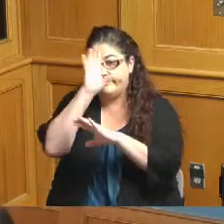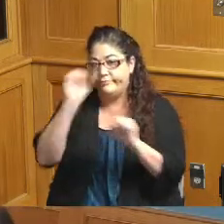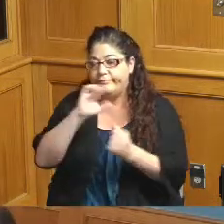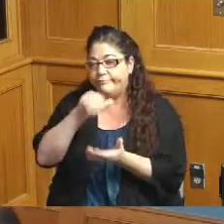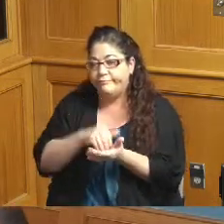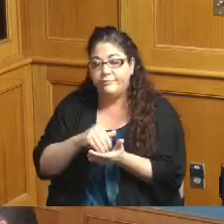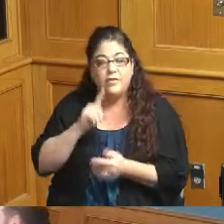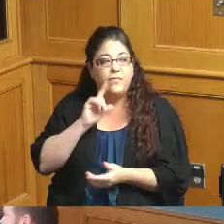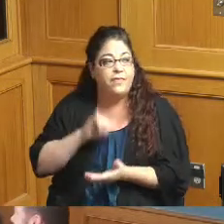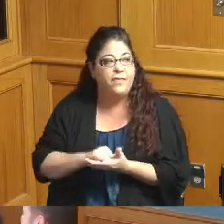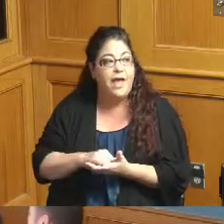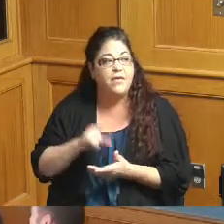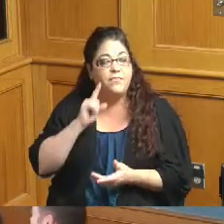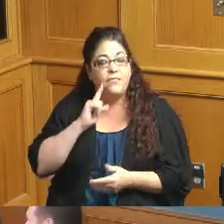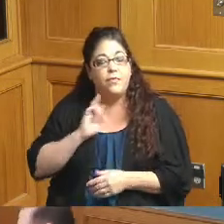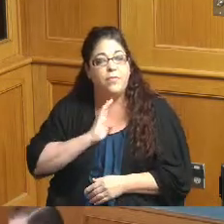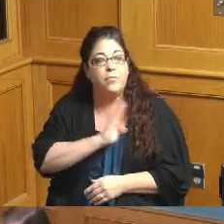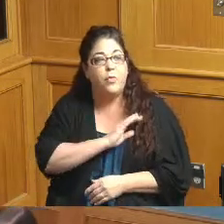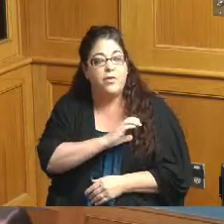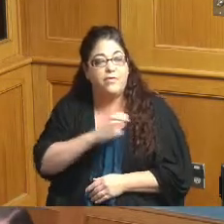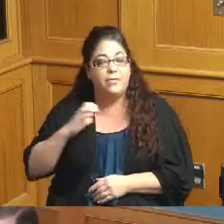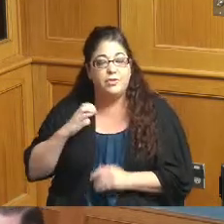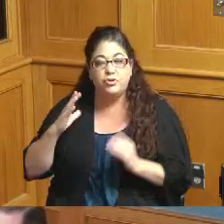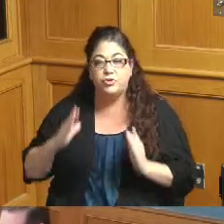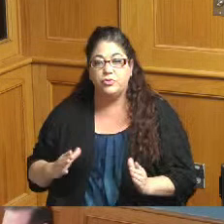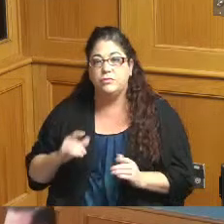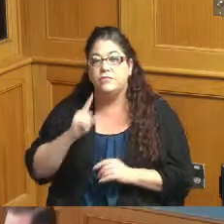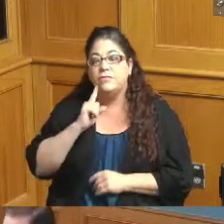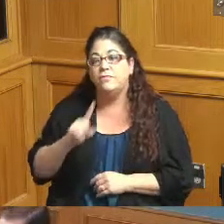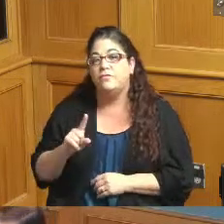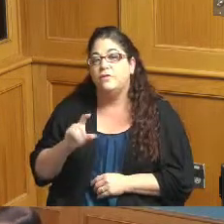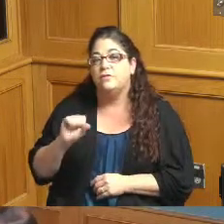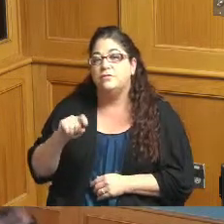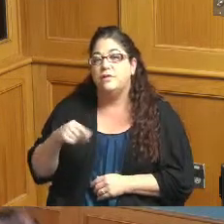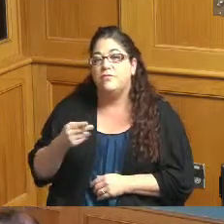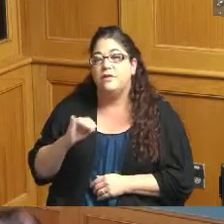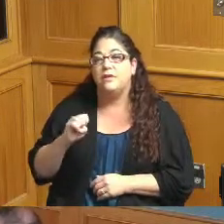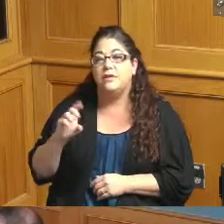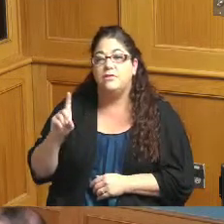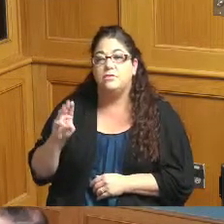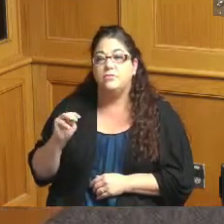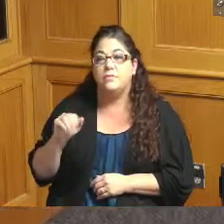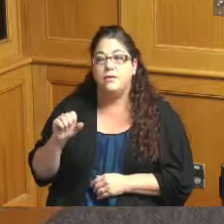Hamilton County Board of County Commissioners and we have some very important items to come